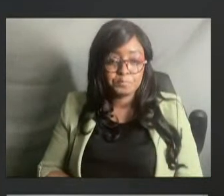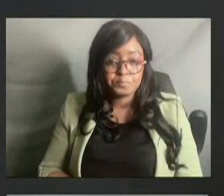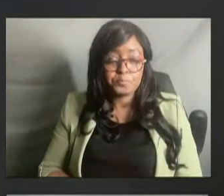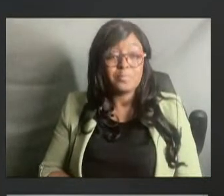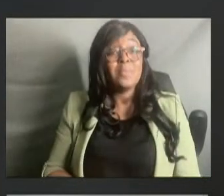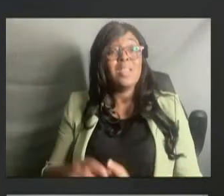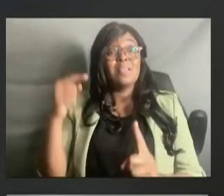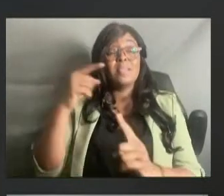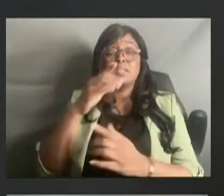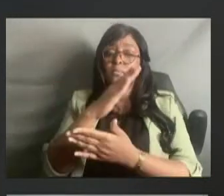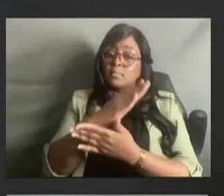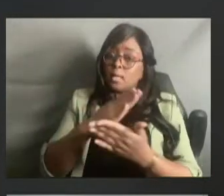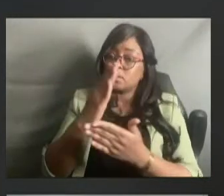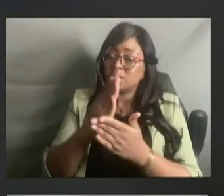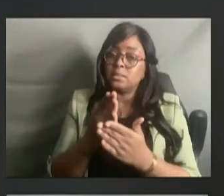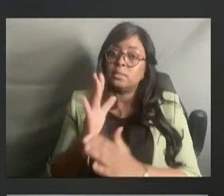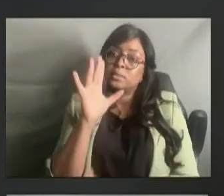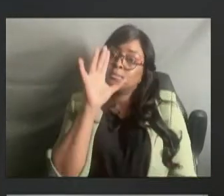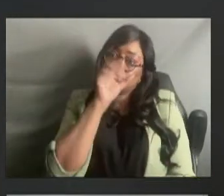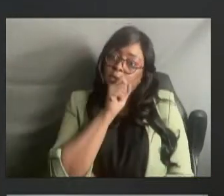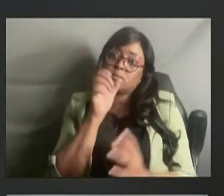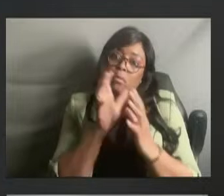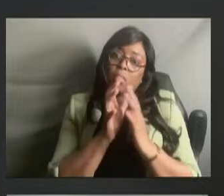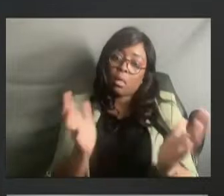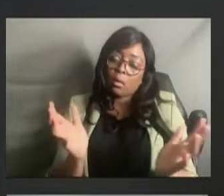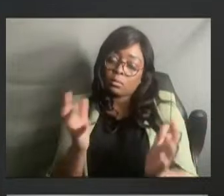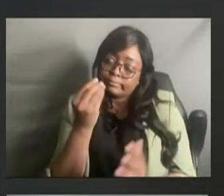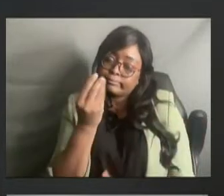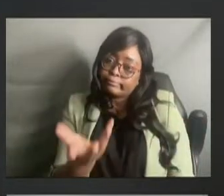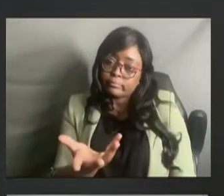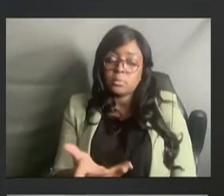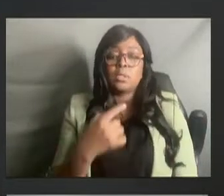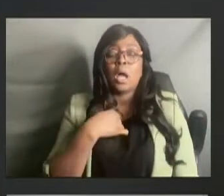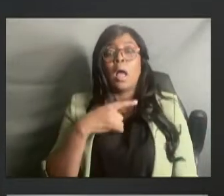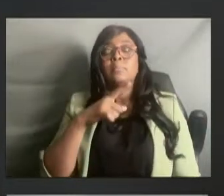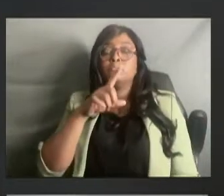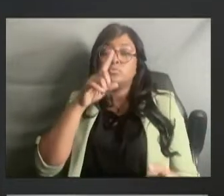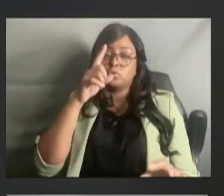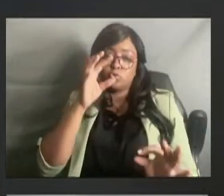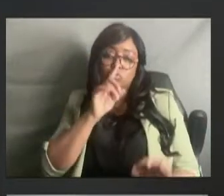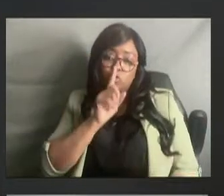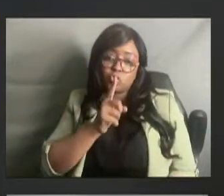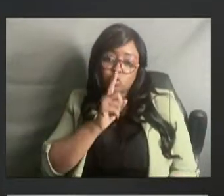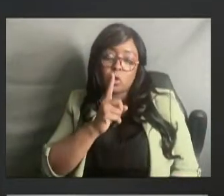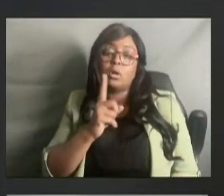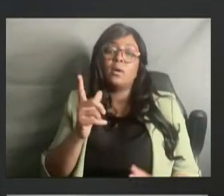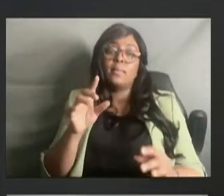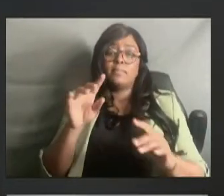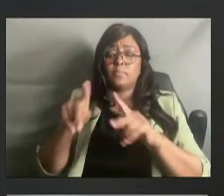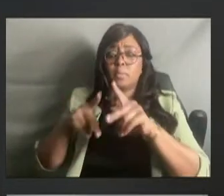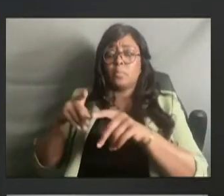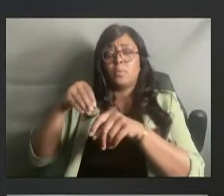focused on. Next slide. This